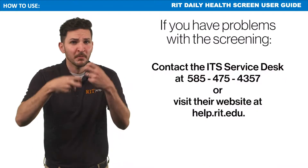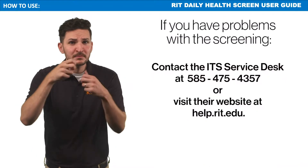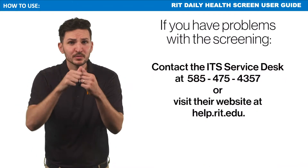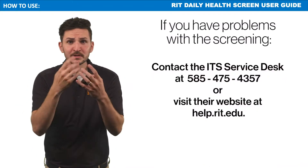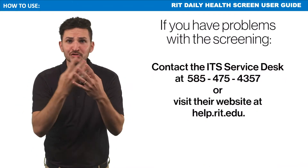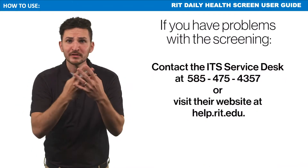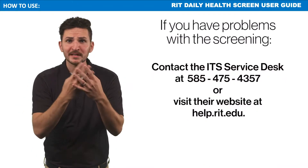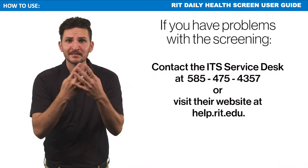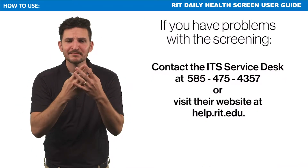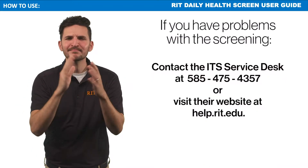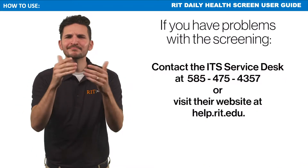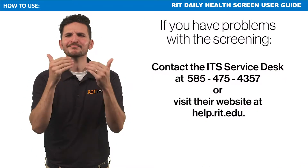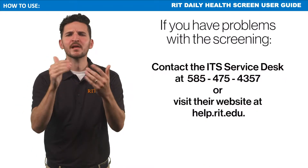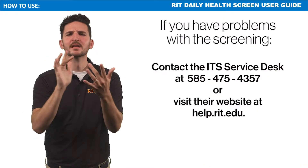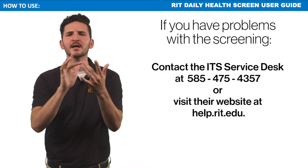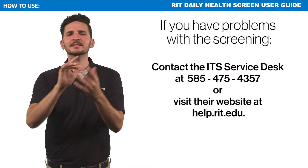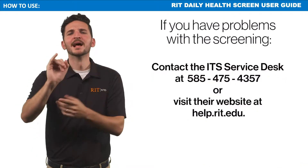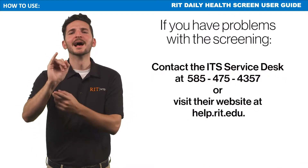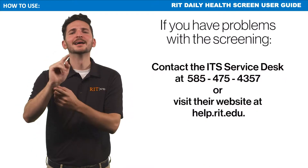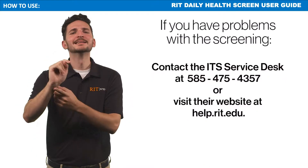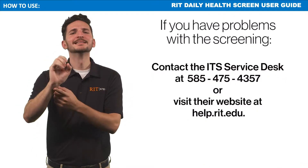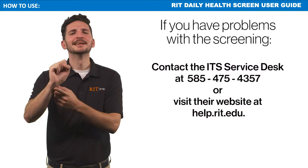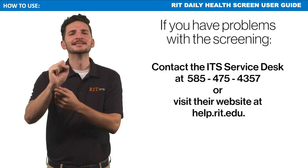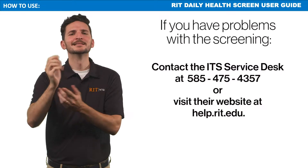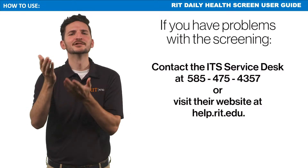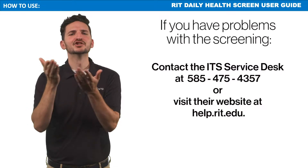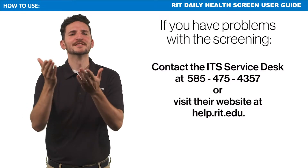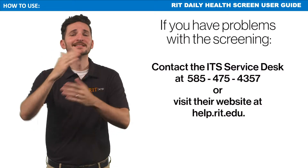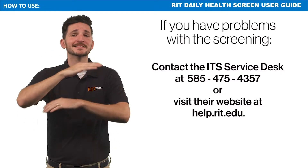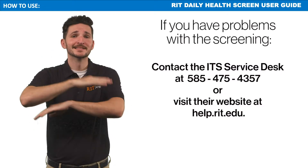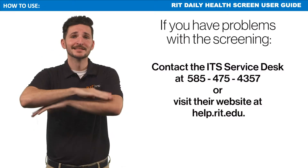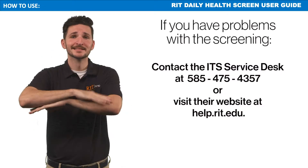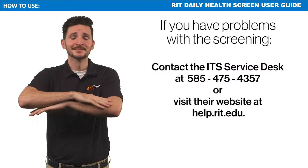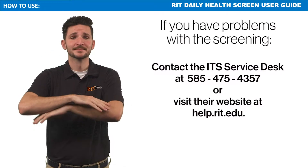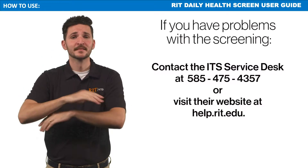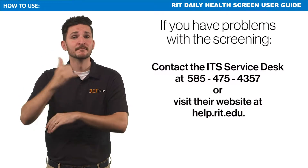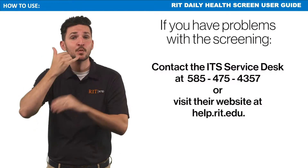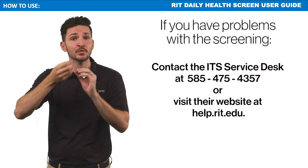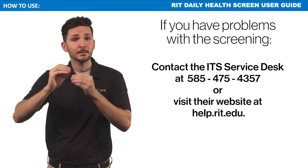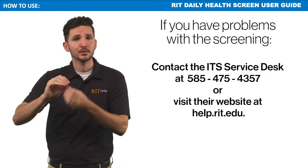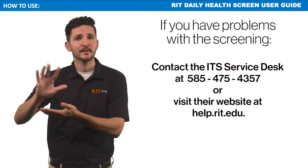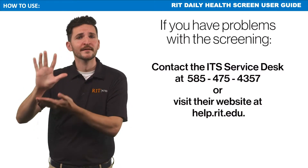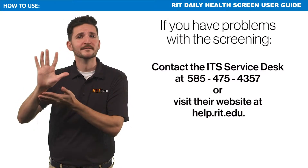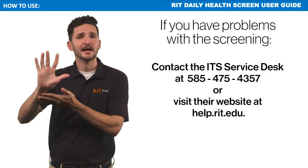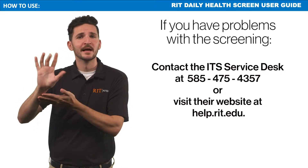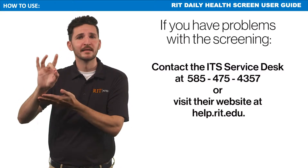If you experience any problems with the daily screening, contact the ITS service desk at